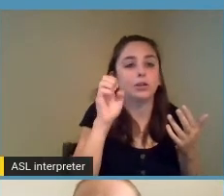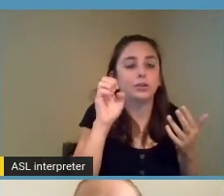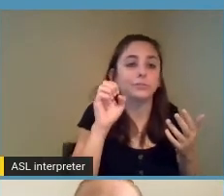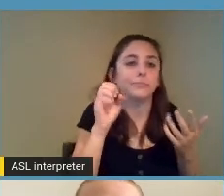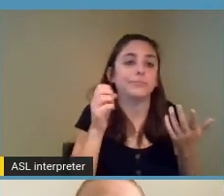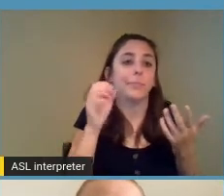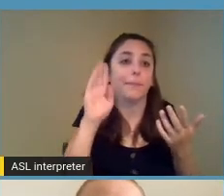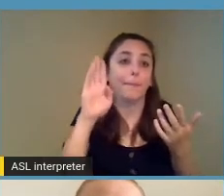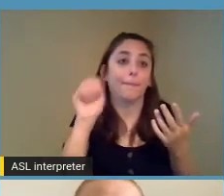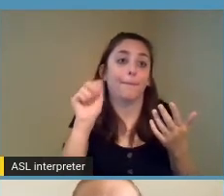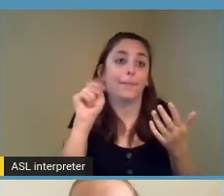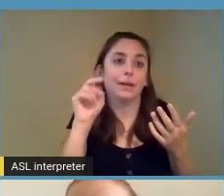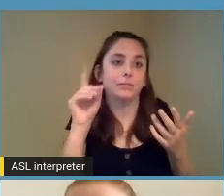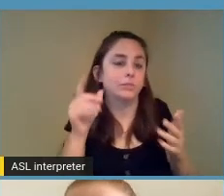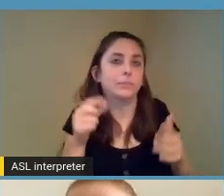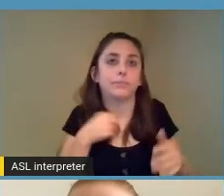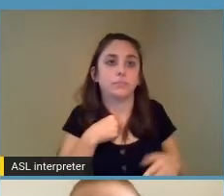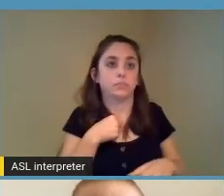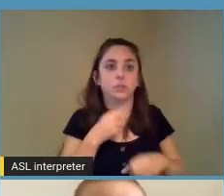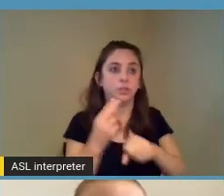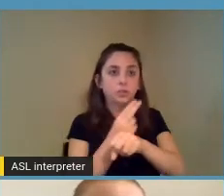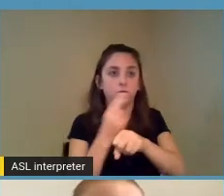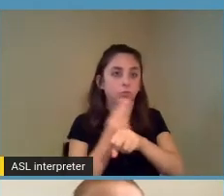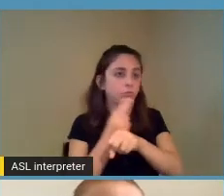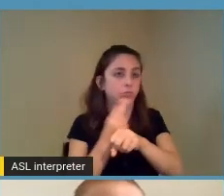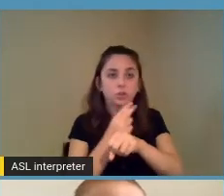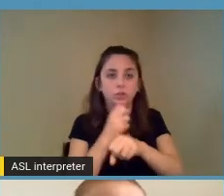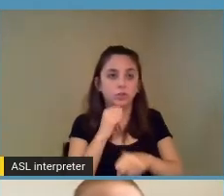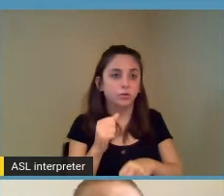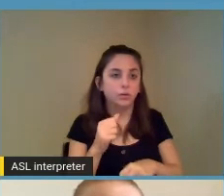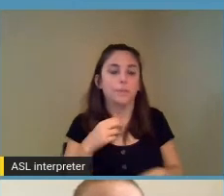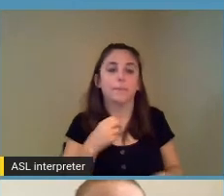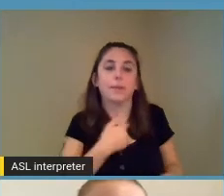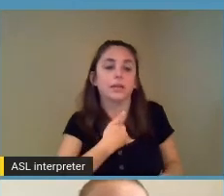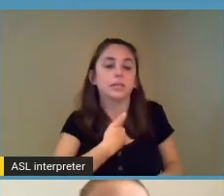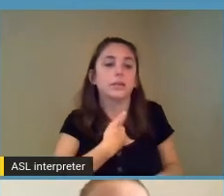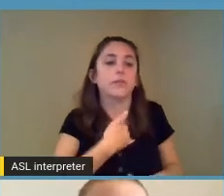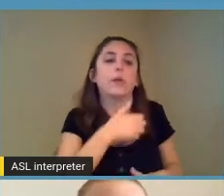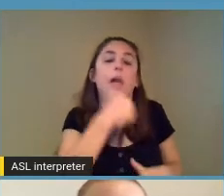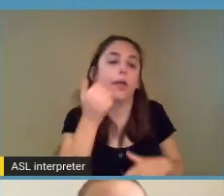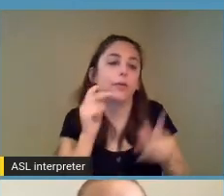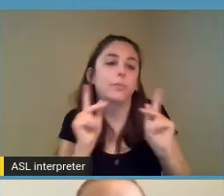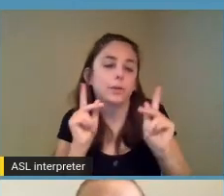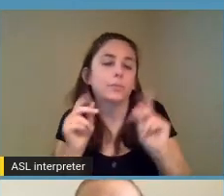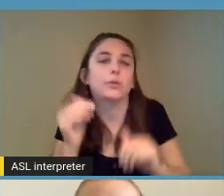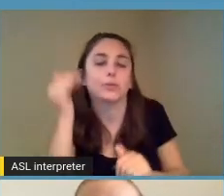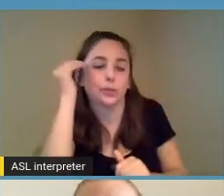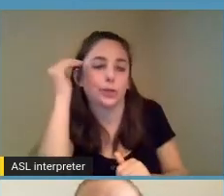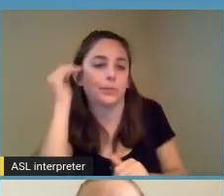it. It is fairly simple to use. You can see tracks, tracks, you can add another track.